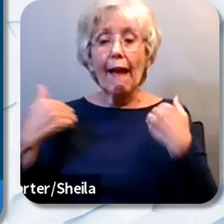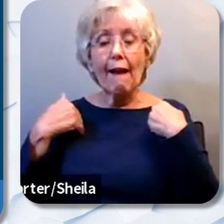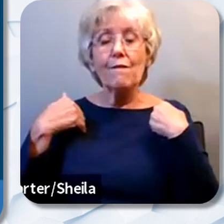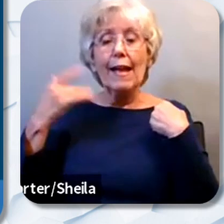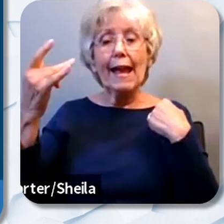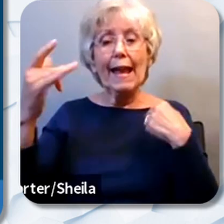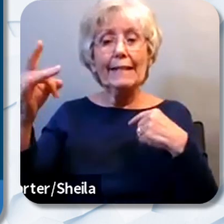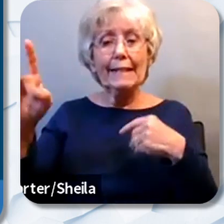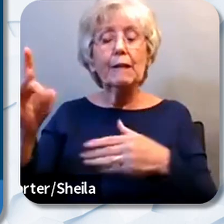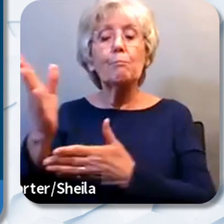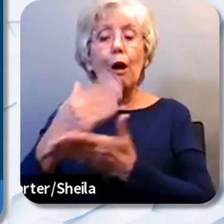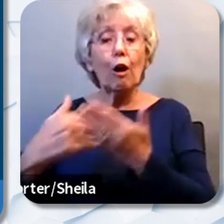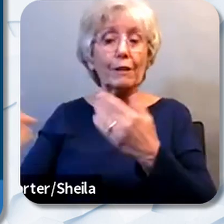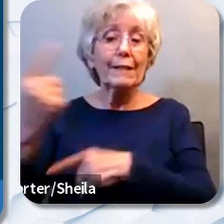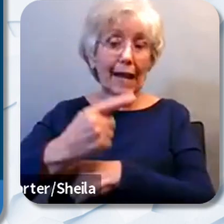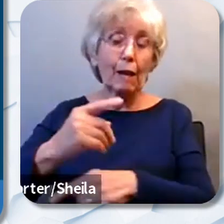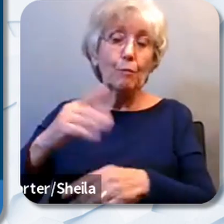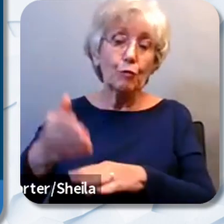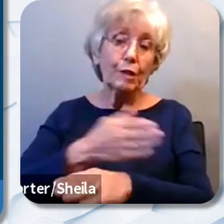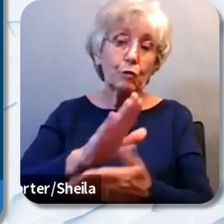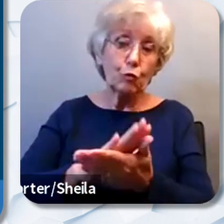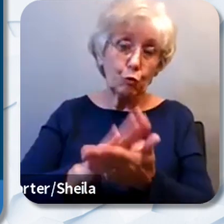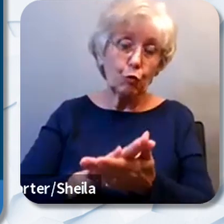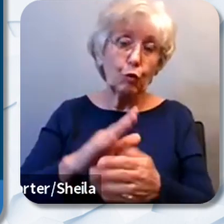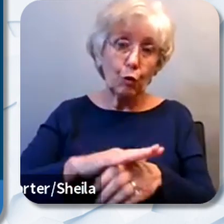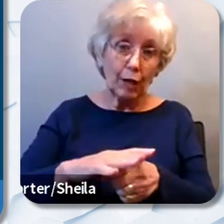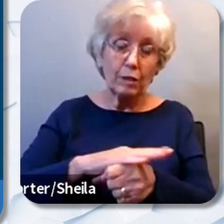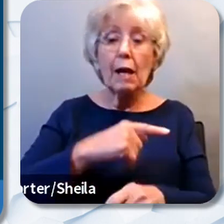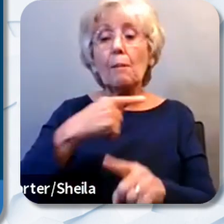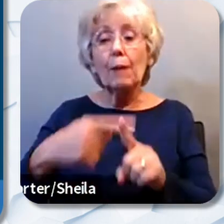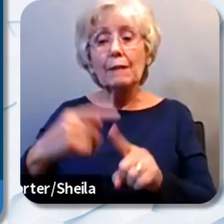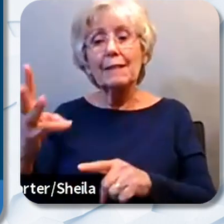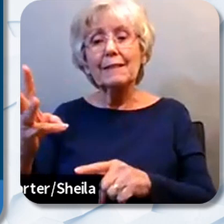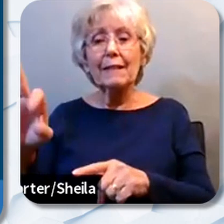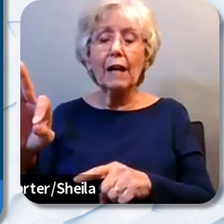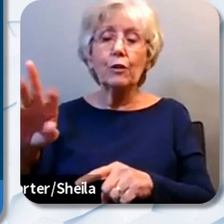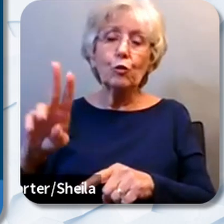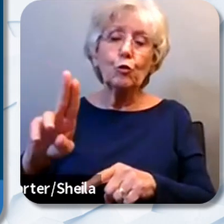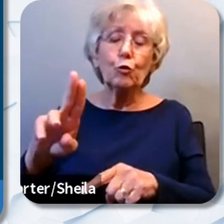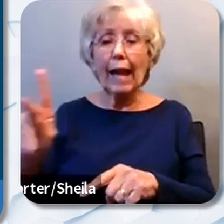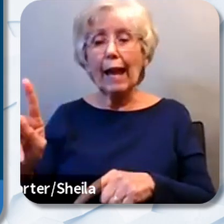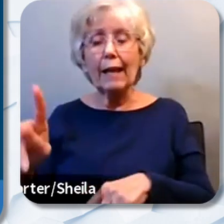day preschool locations in addition to our 69 new tk classrooms and we purposely put the park day.